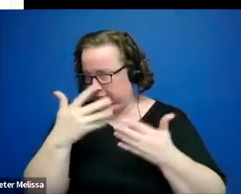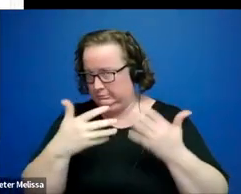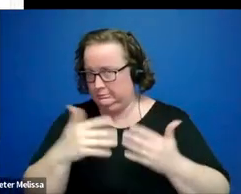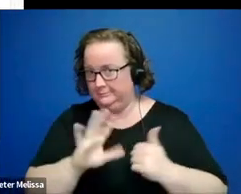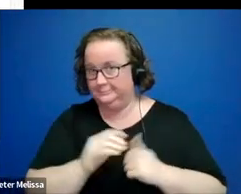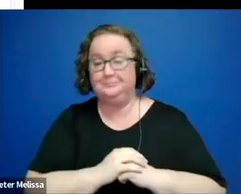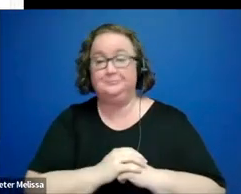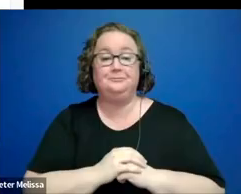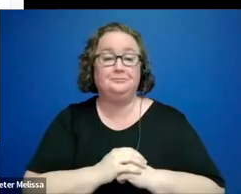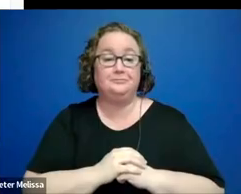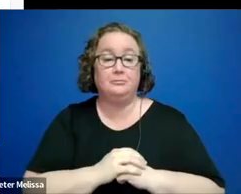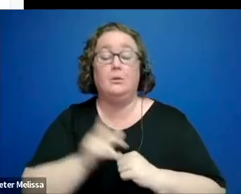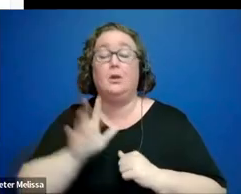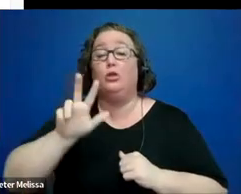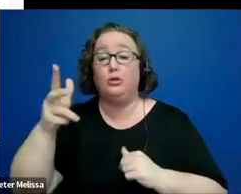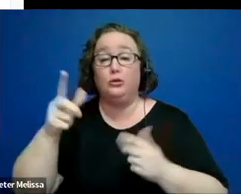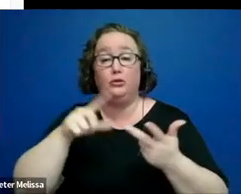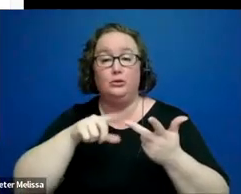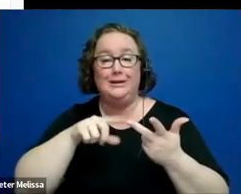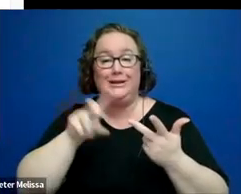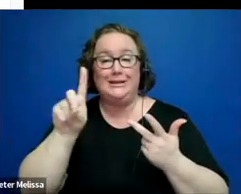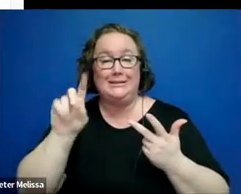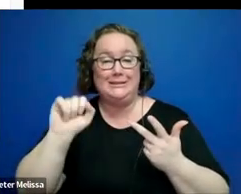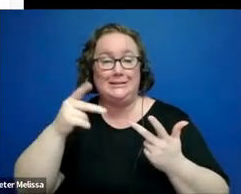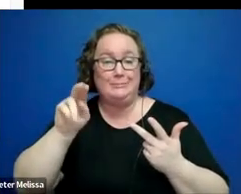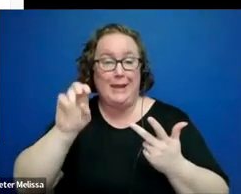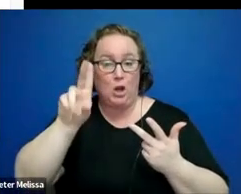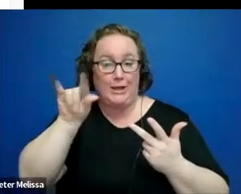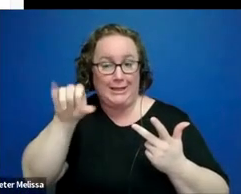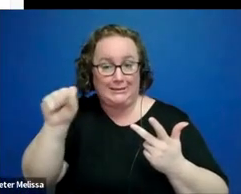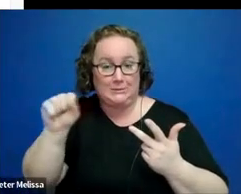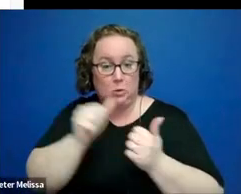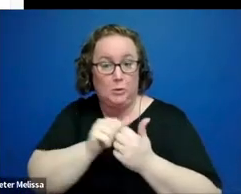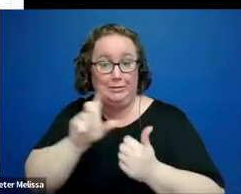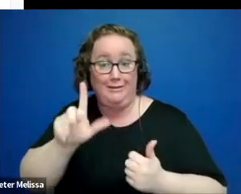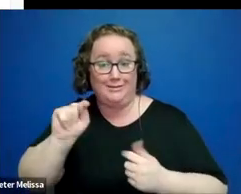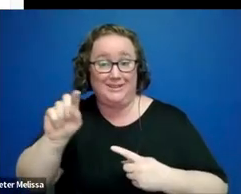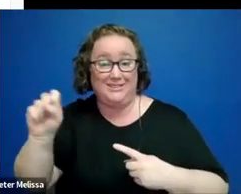A third tab here that says disparities in LTSS, which right now is just going to say coming soon.